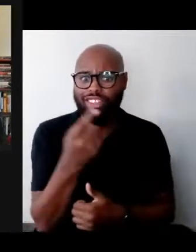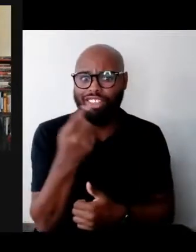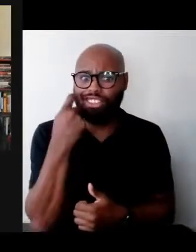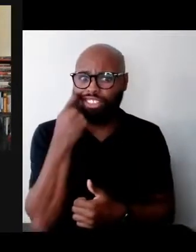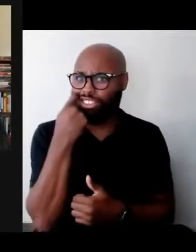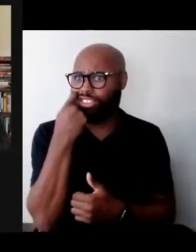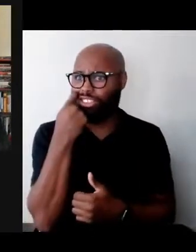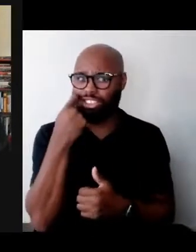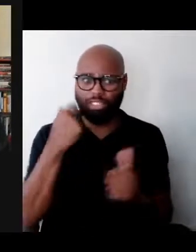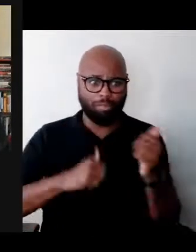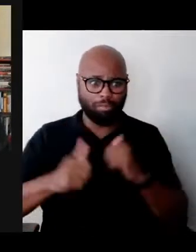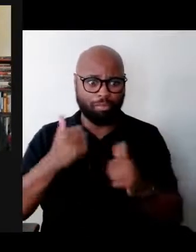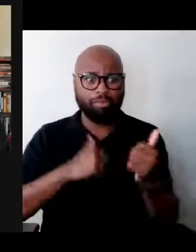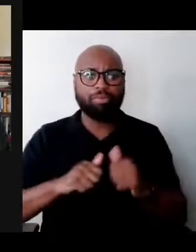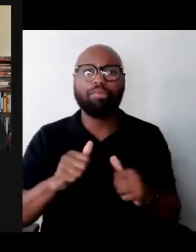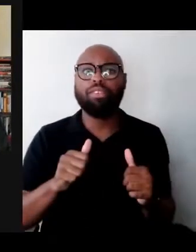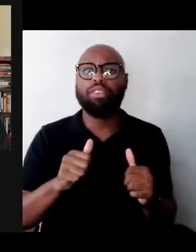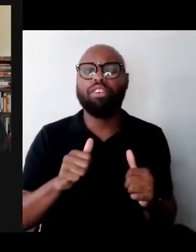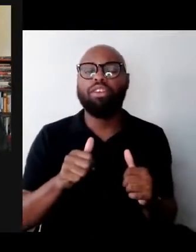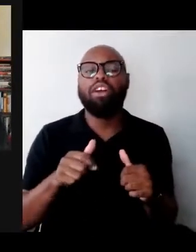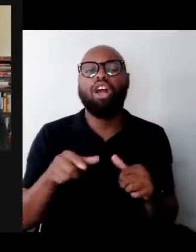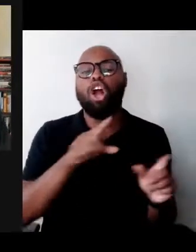please go to the website morley.music.org